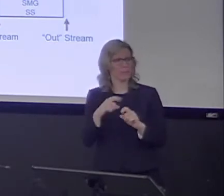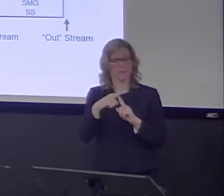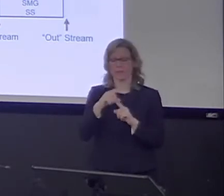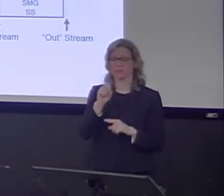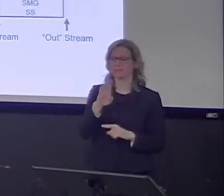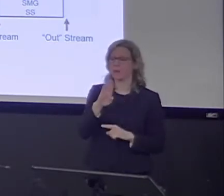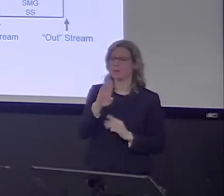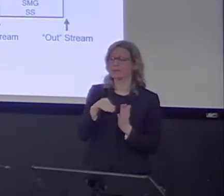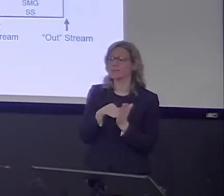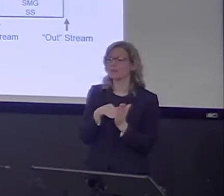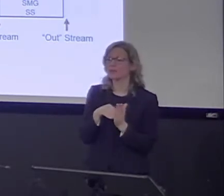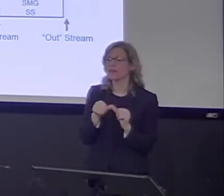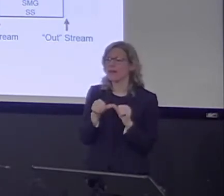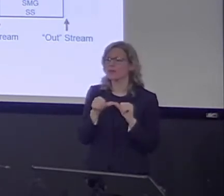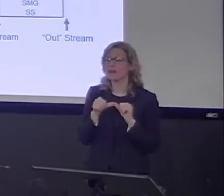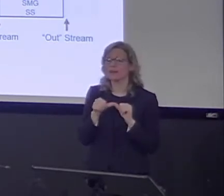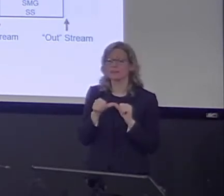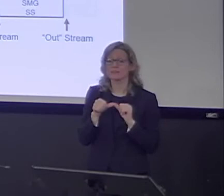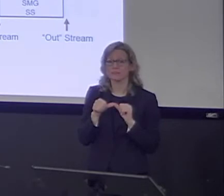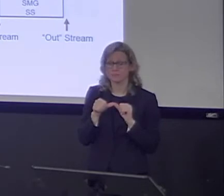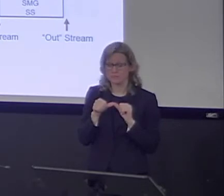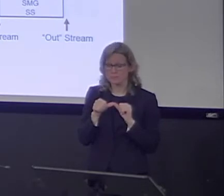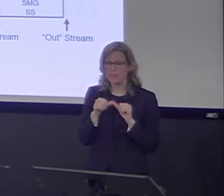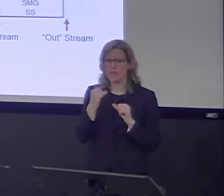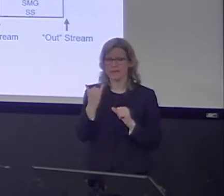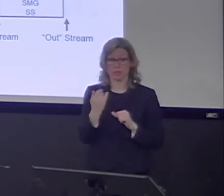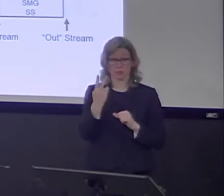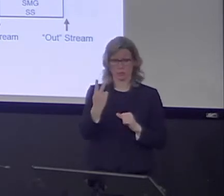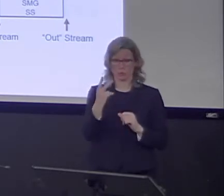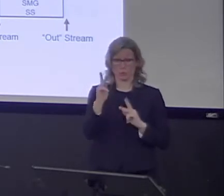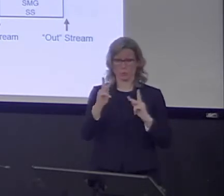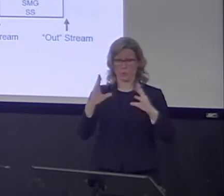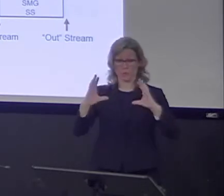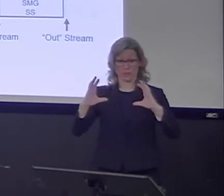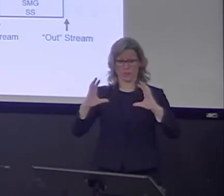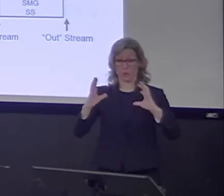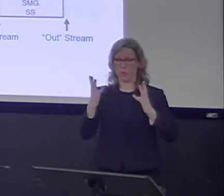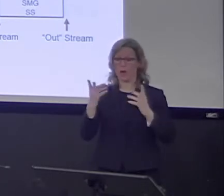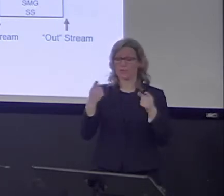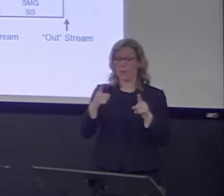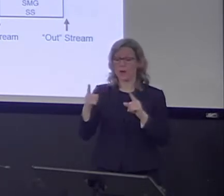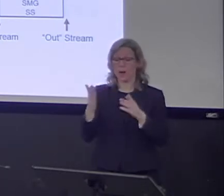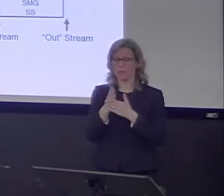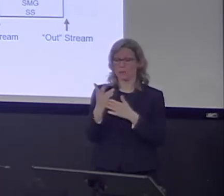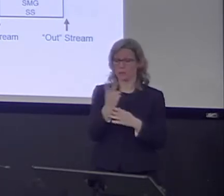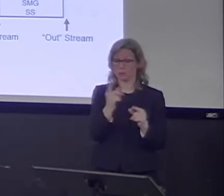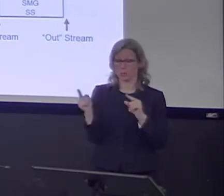and what's going on between their two brains is highly correlated in this part of the brain,